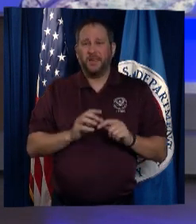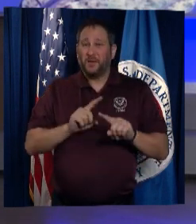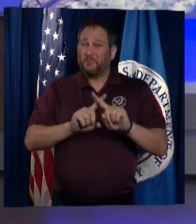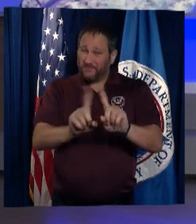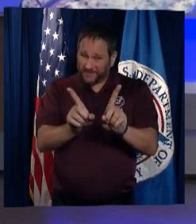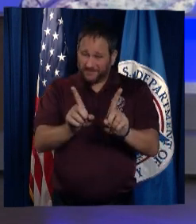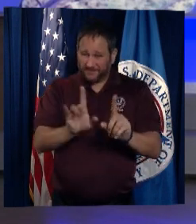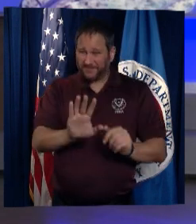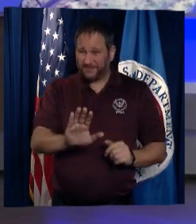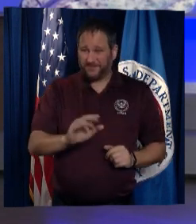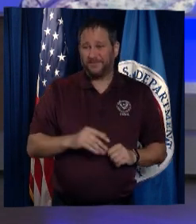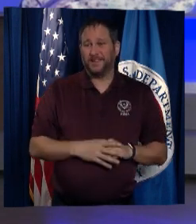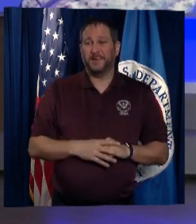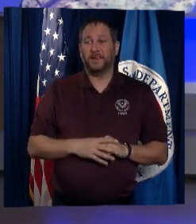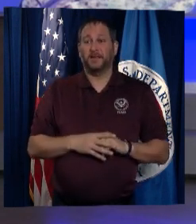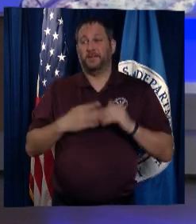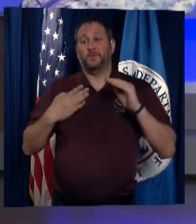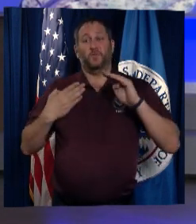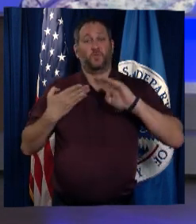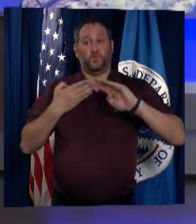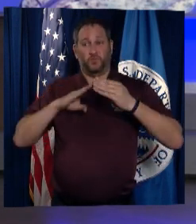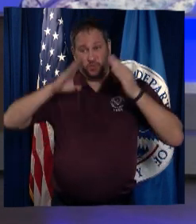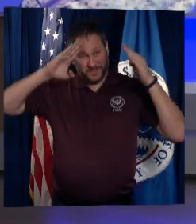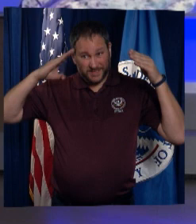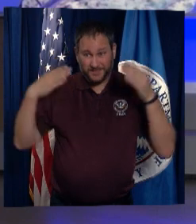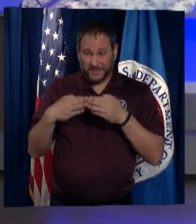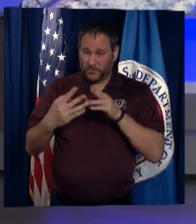controversial itself is at the core of my critique.